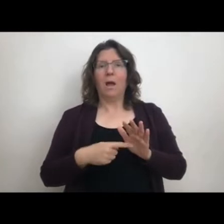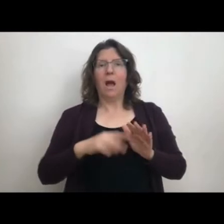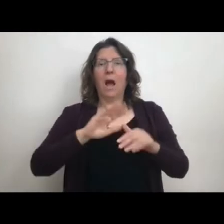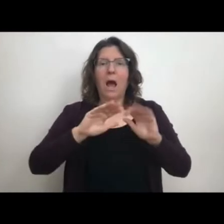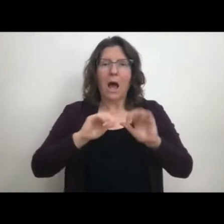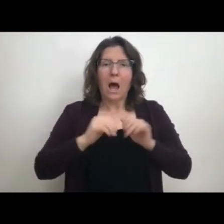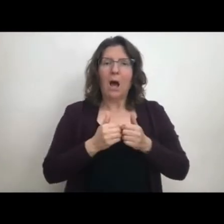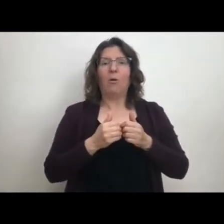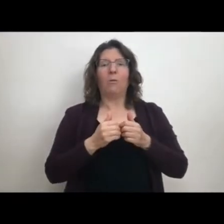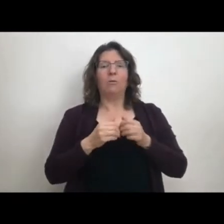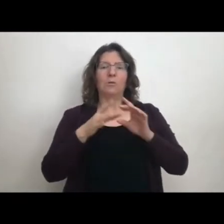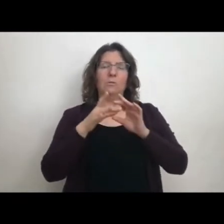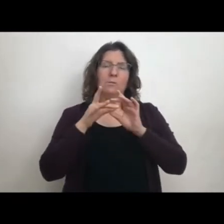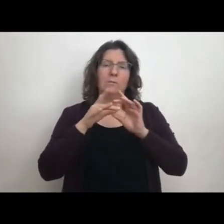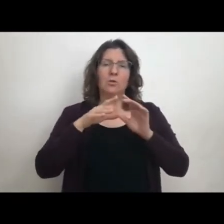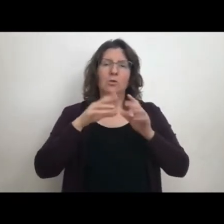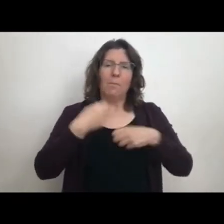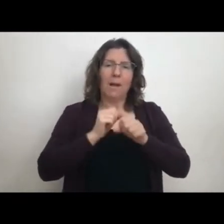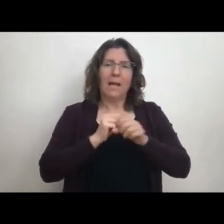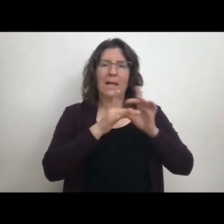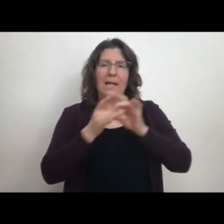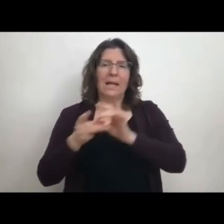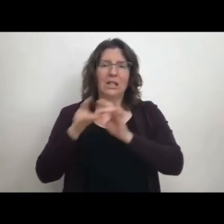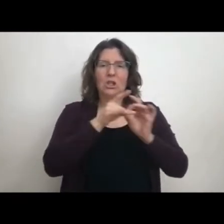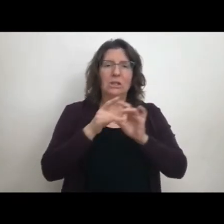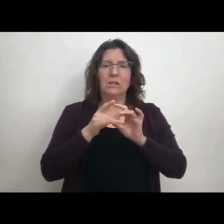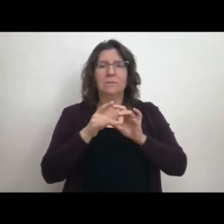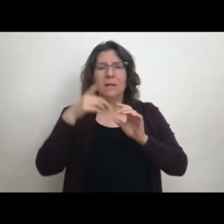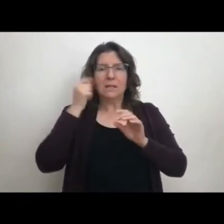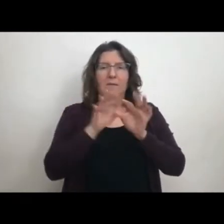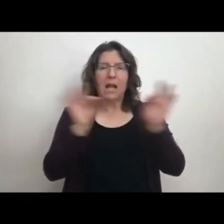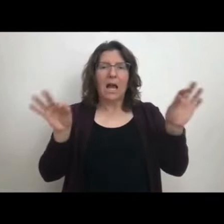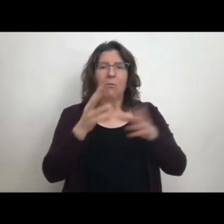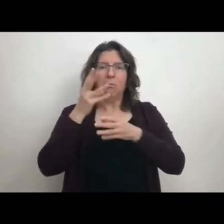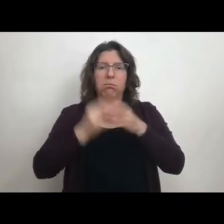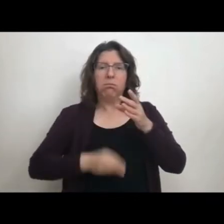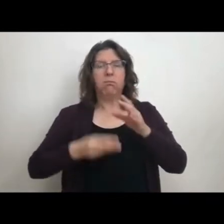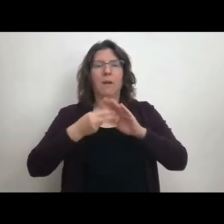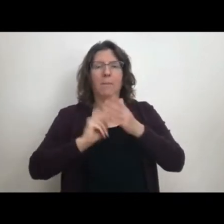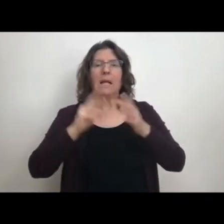The skin and feathers over the bird's skull were pulled back so the brain could be seen from the side.